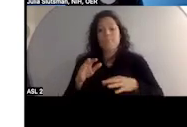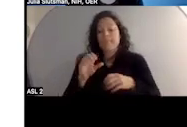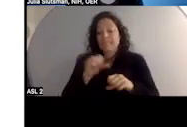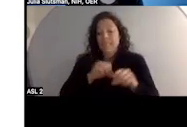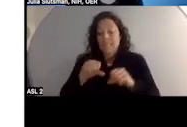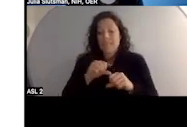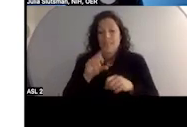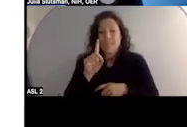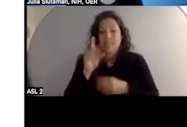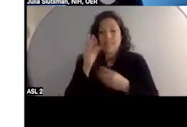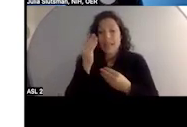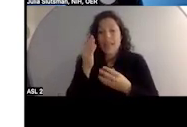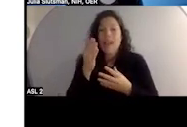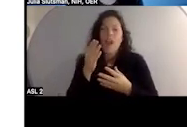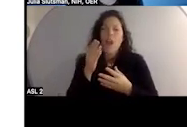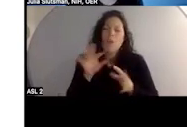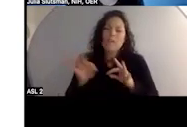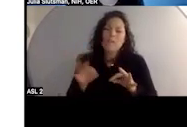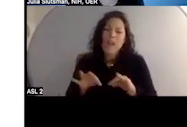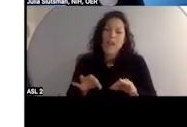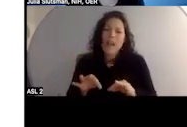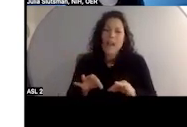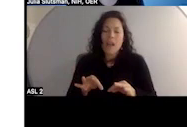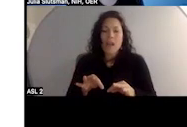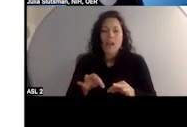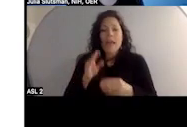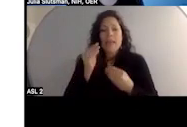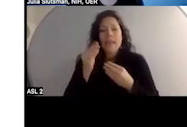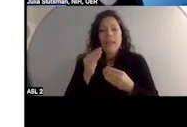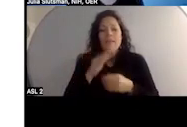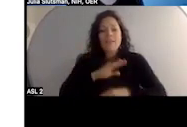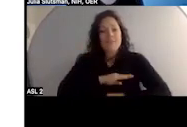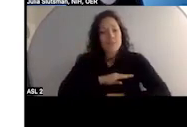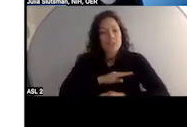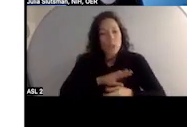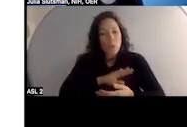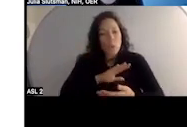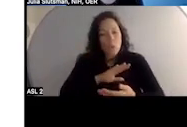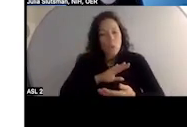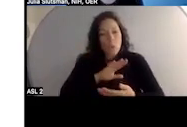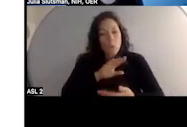and what we're referring to is data of sufficient quality to validate and replicate research findings.